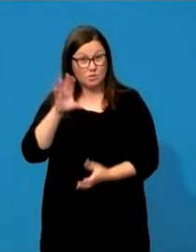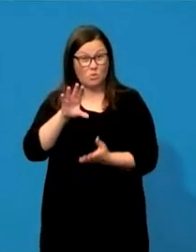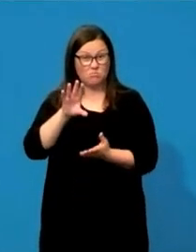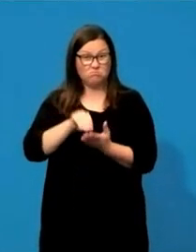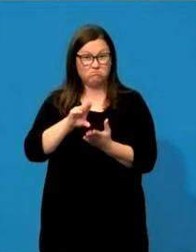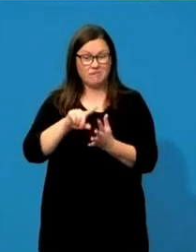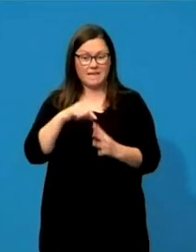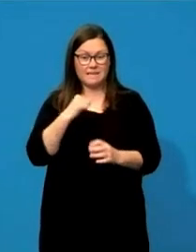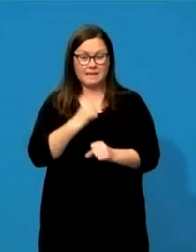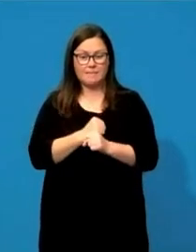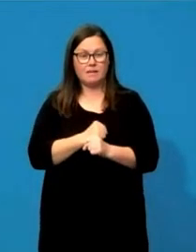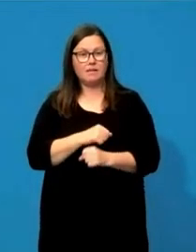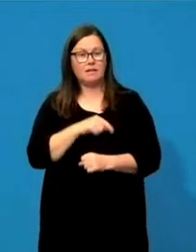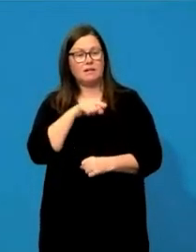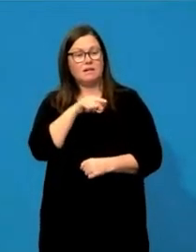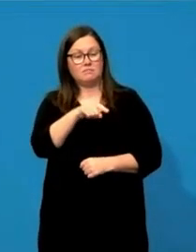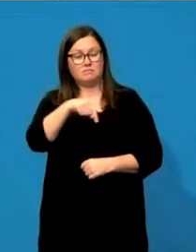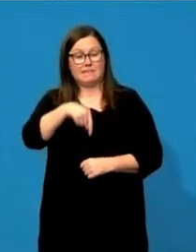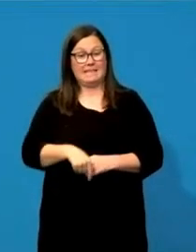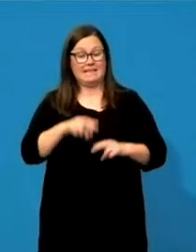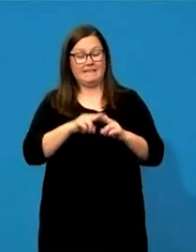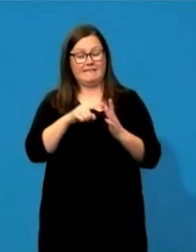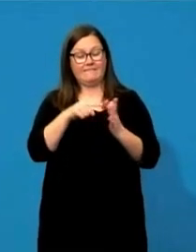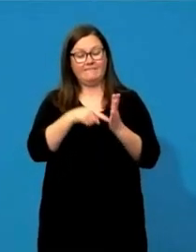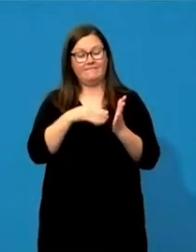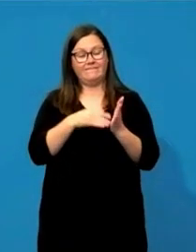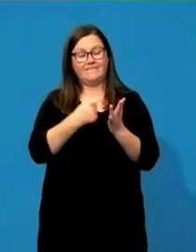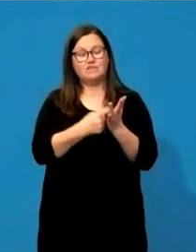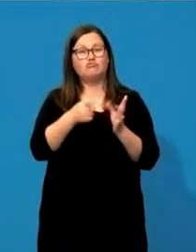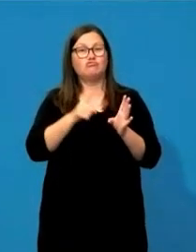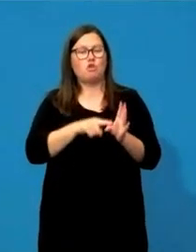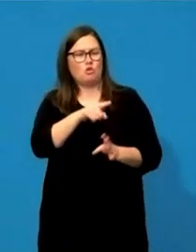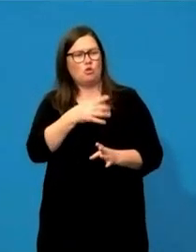Good question. SPEAKER: For your grandson? For my grandson? Yeah.